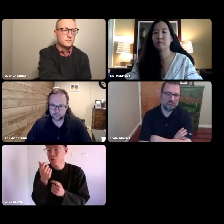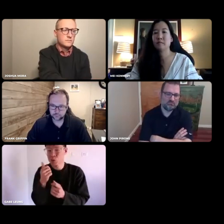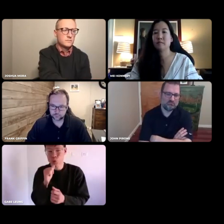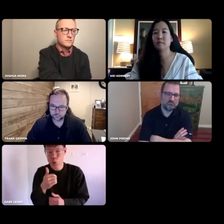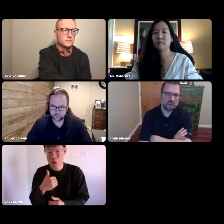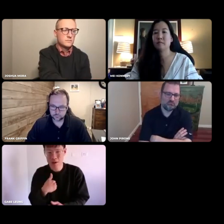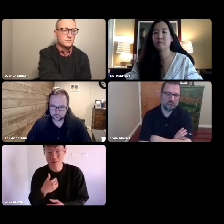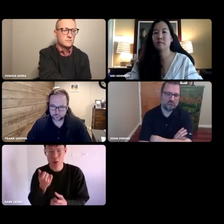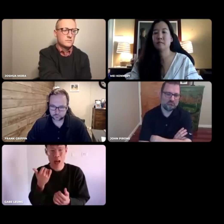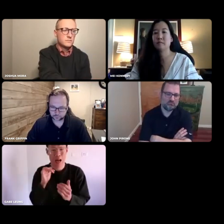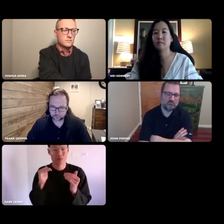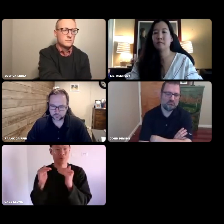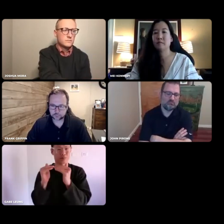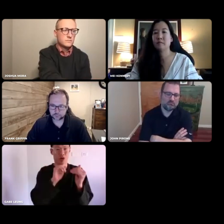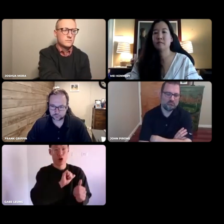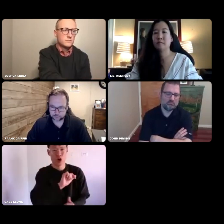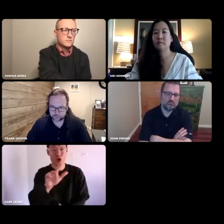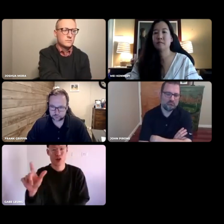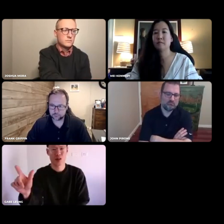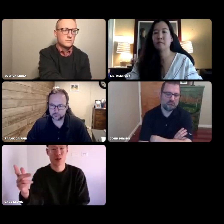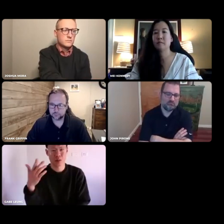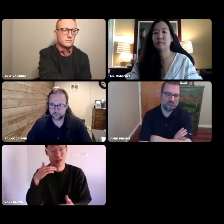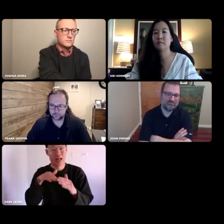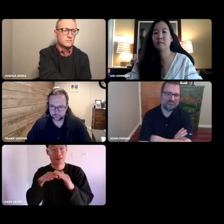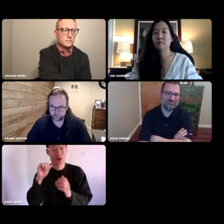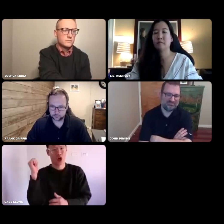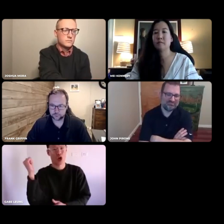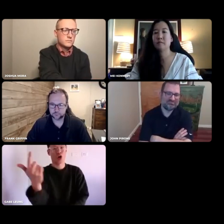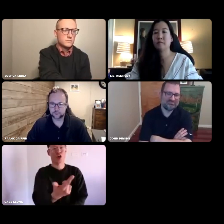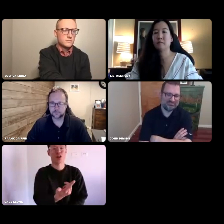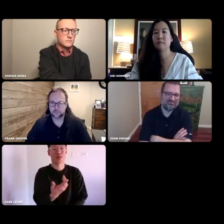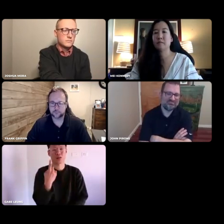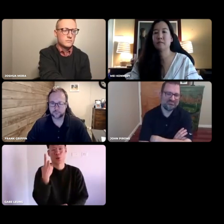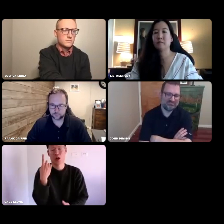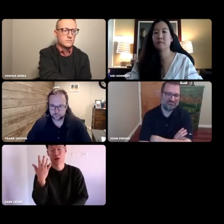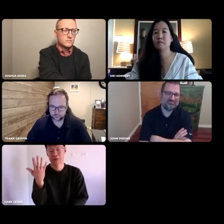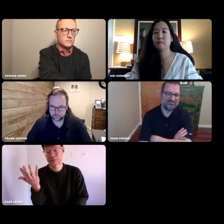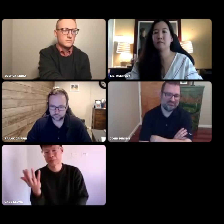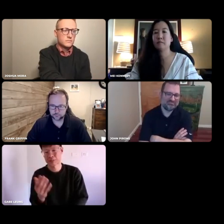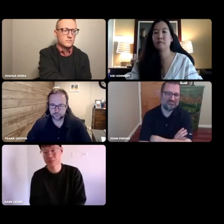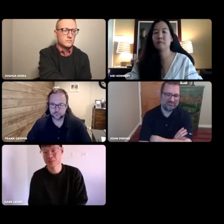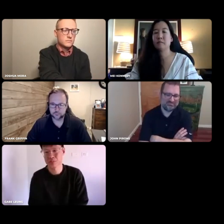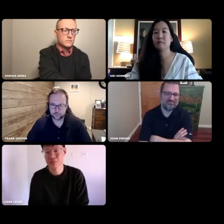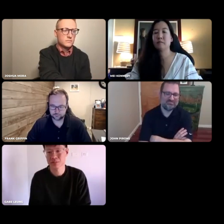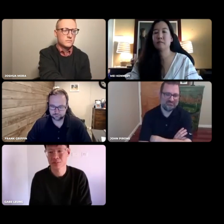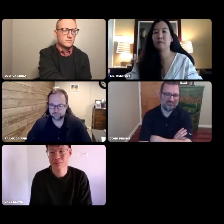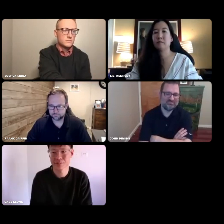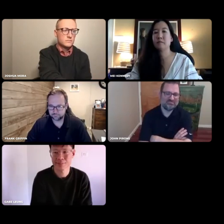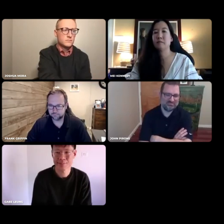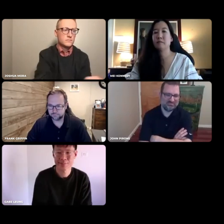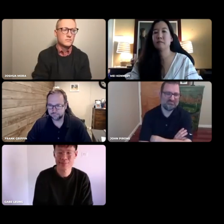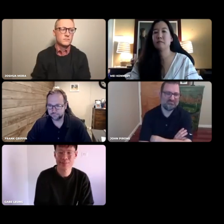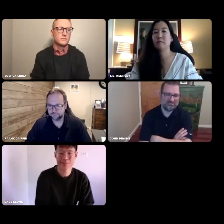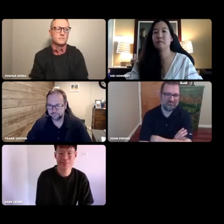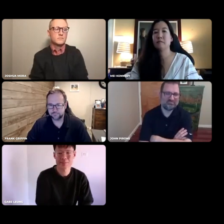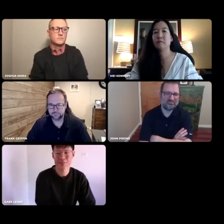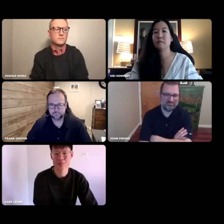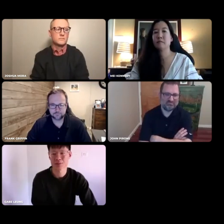Most of my students do, but not 100%. That's a concern.